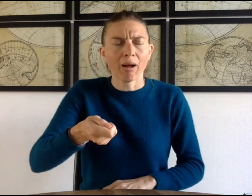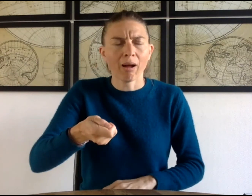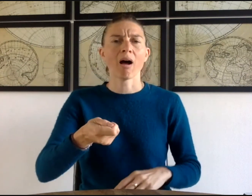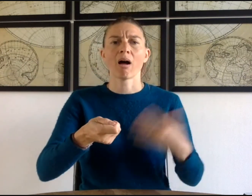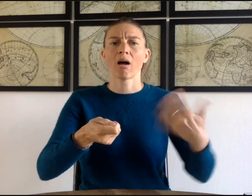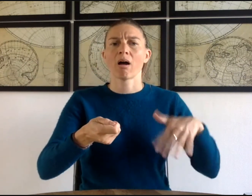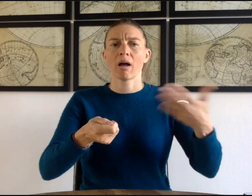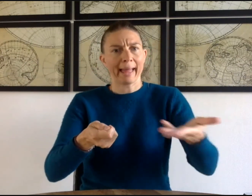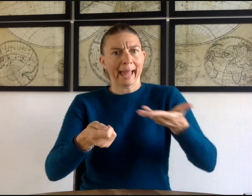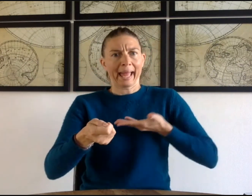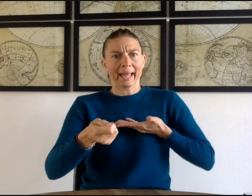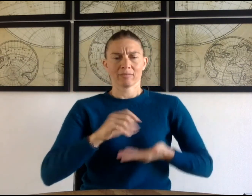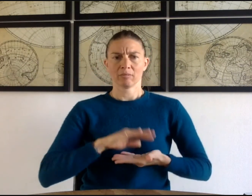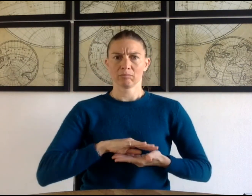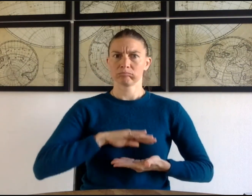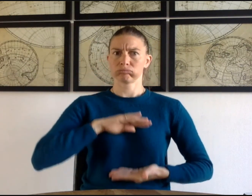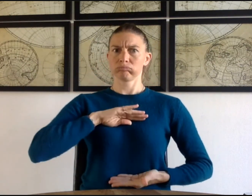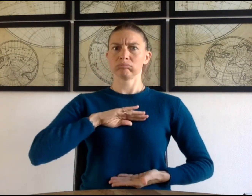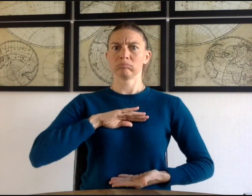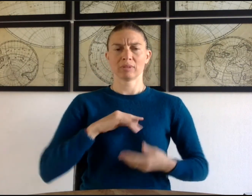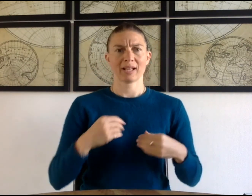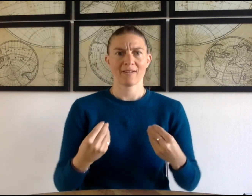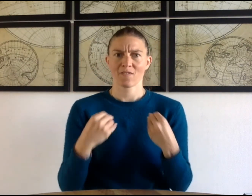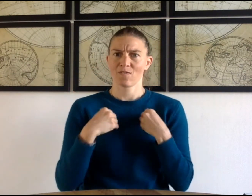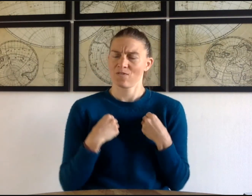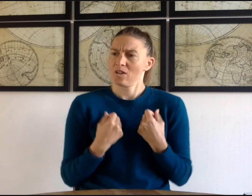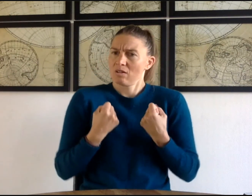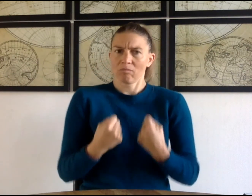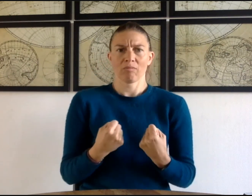in rigid structure....